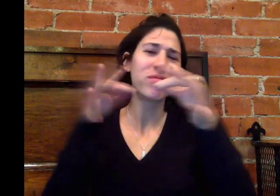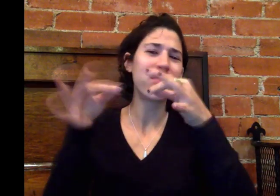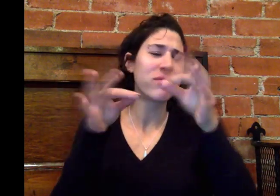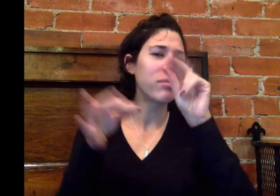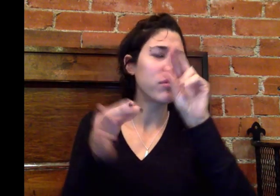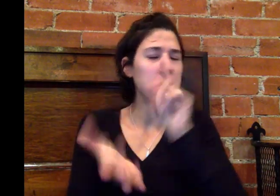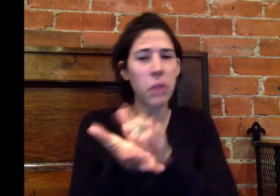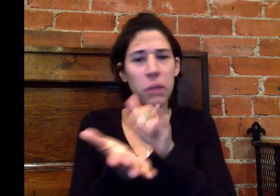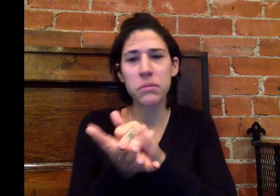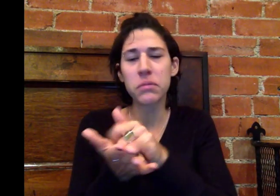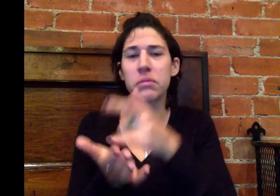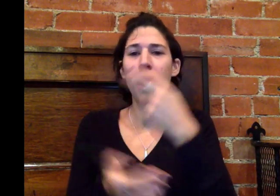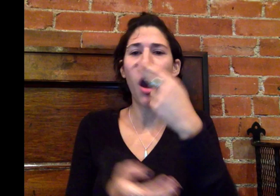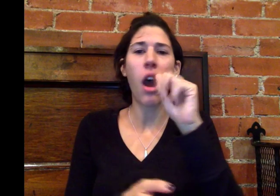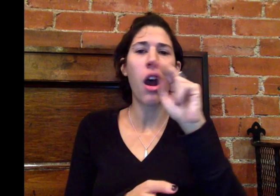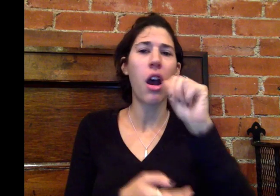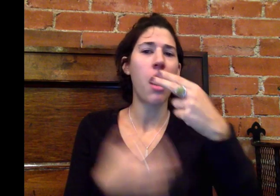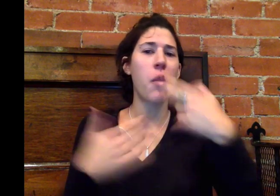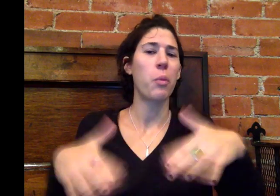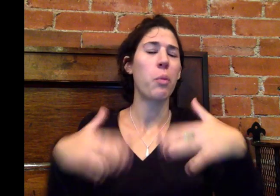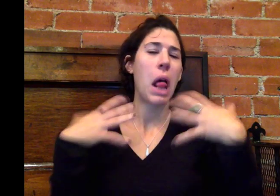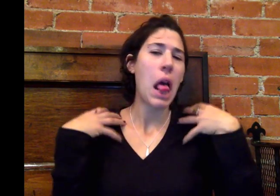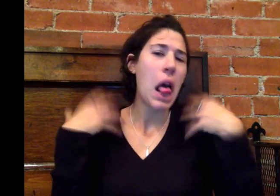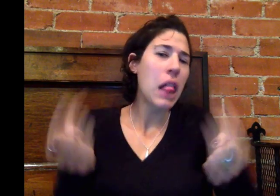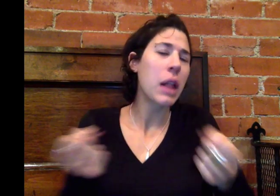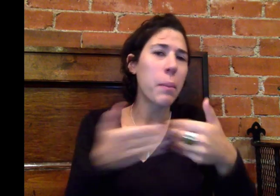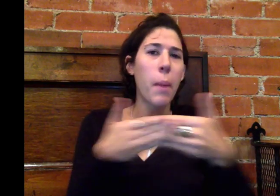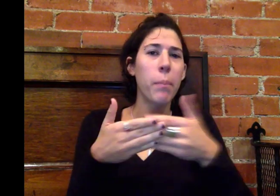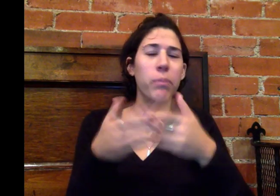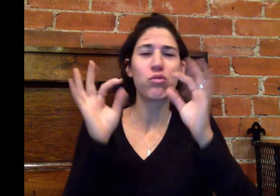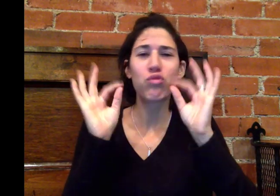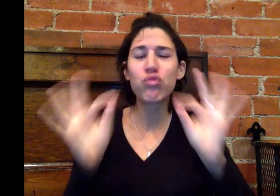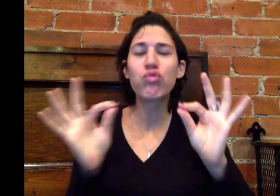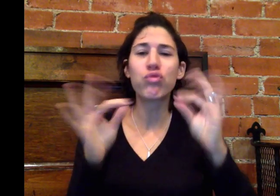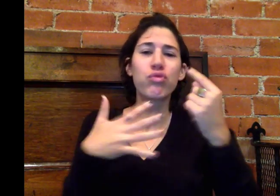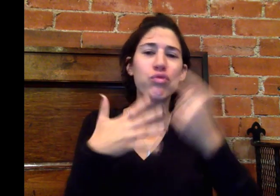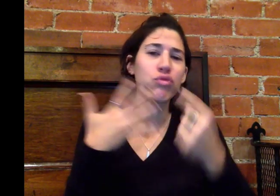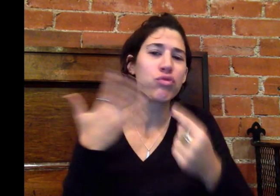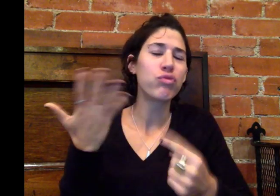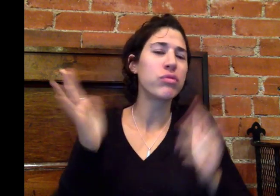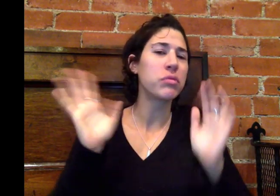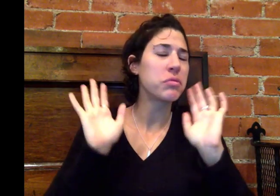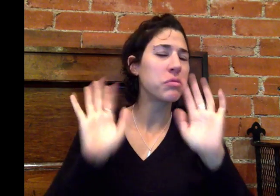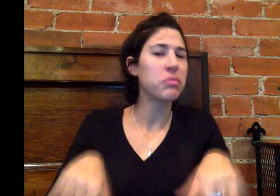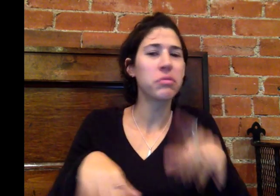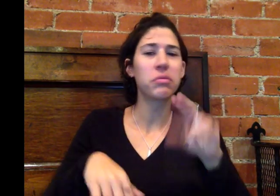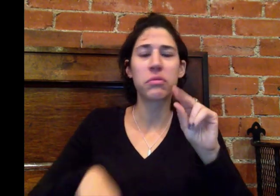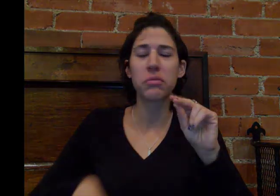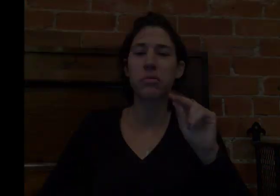Nancy explained, “Hannah was a healthy baby at birth." "There is no possibility that Hannah could be deaf.”